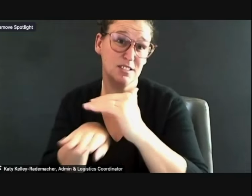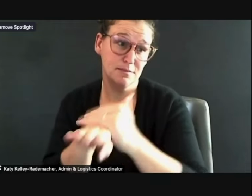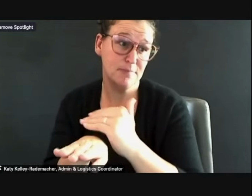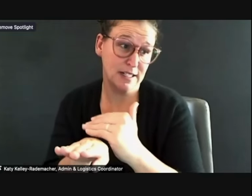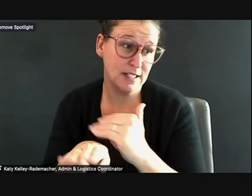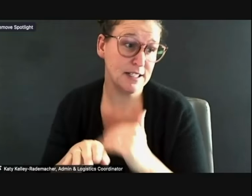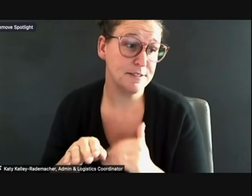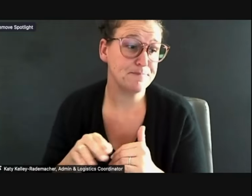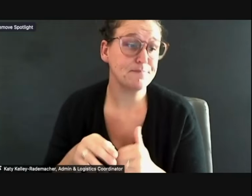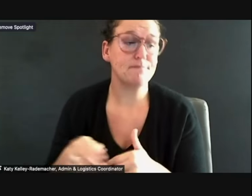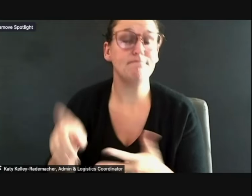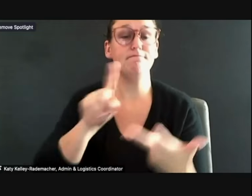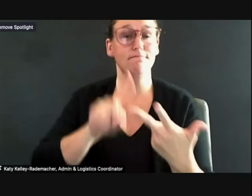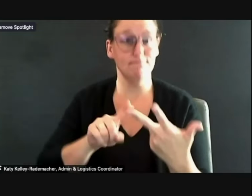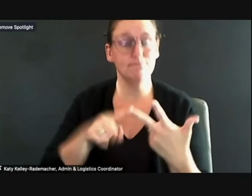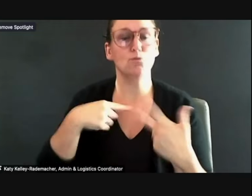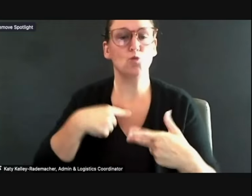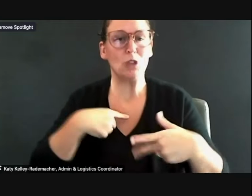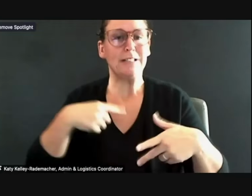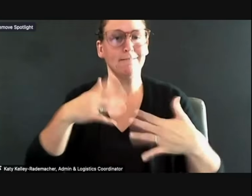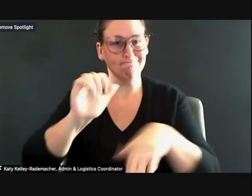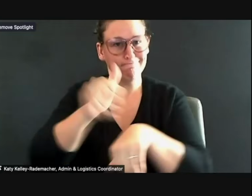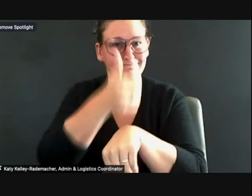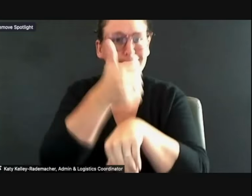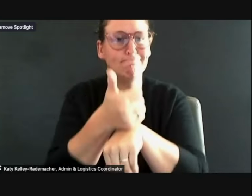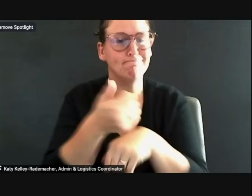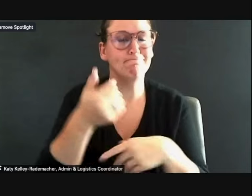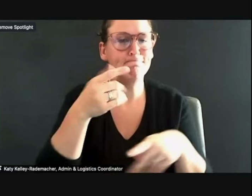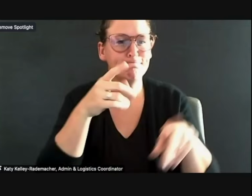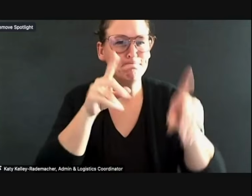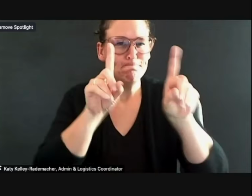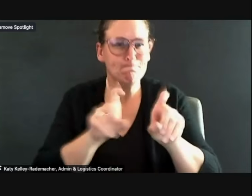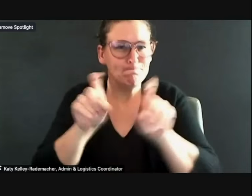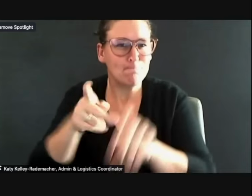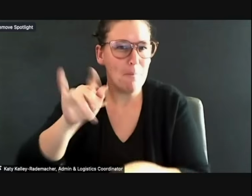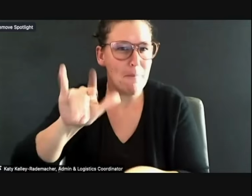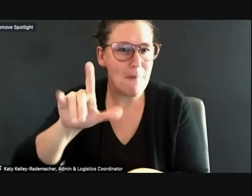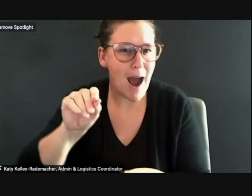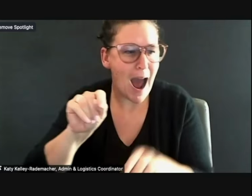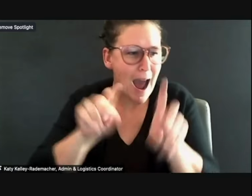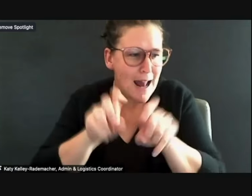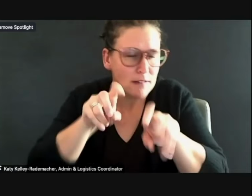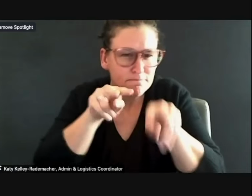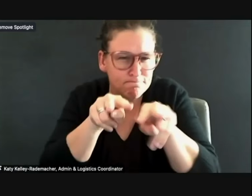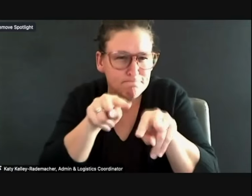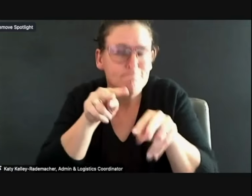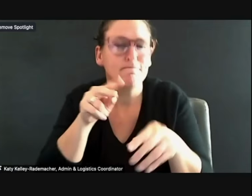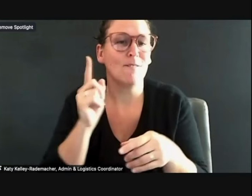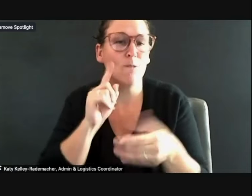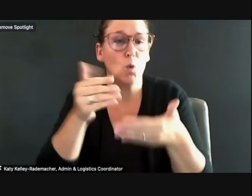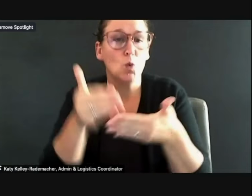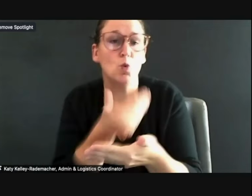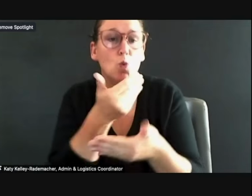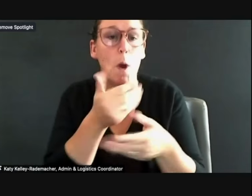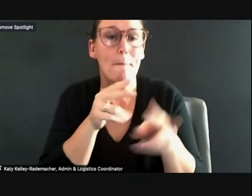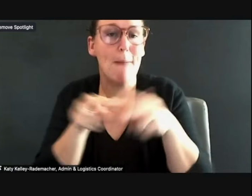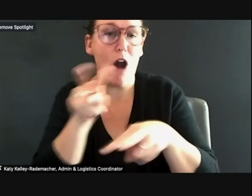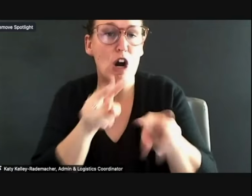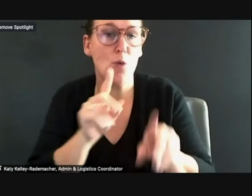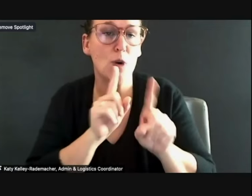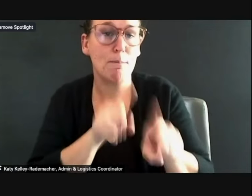and accessibility. We set up a new monitoring report format.